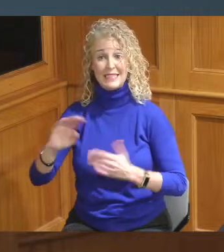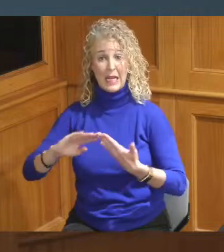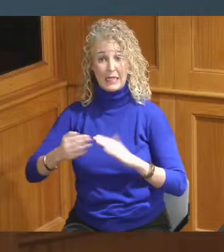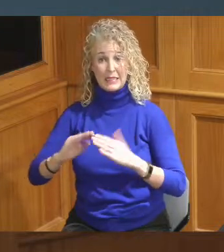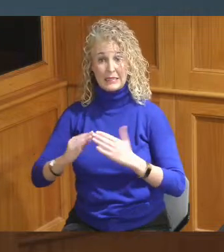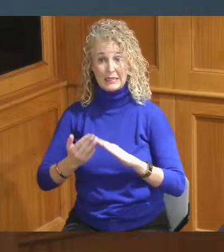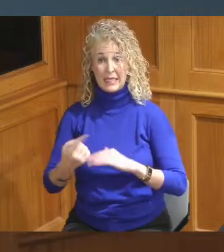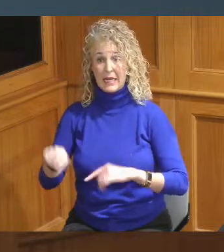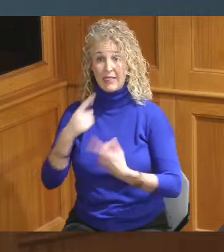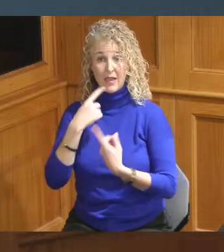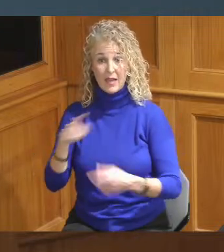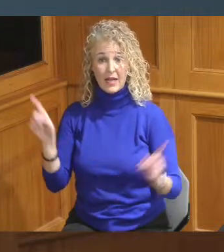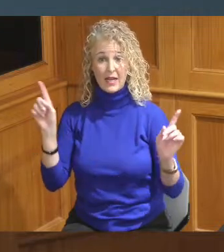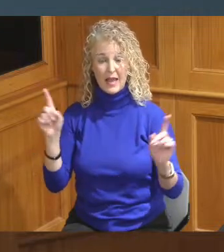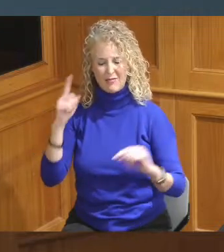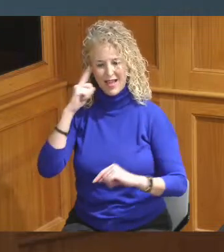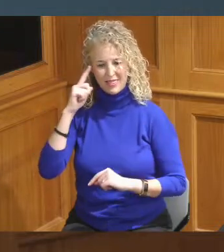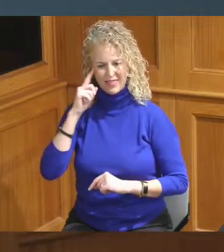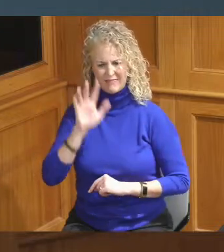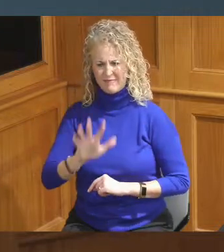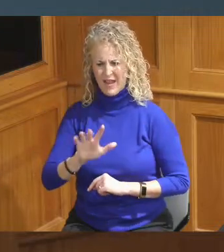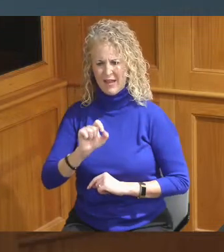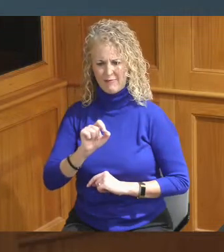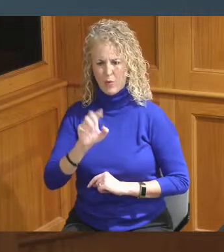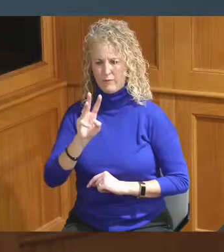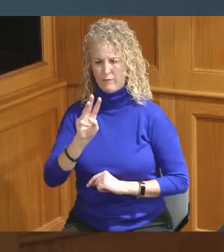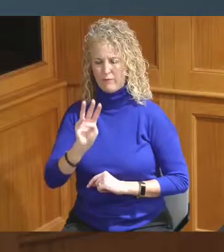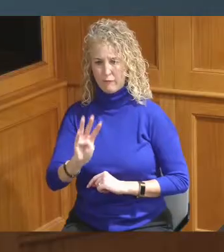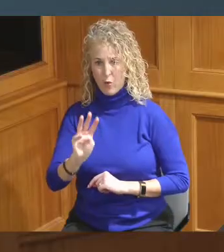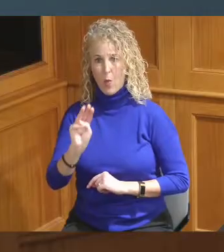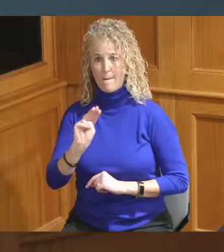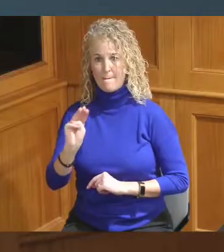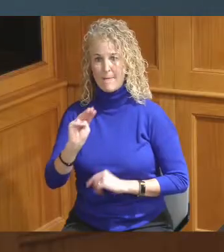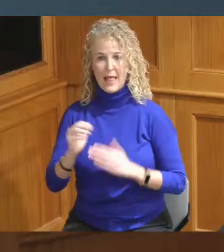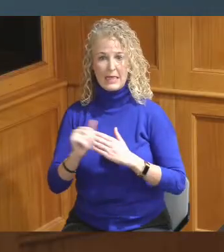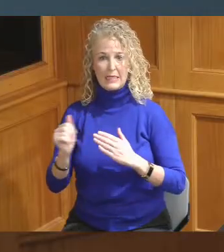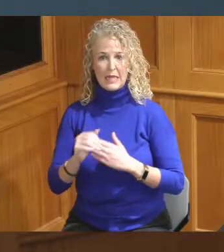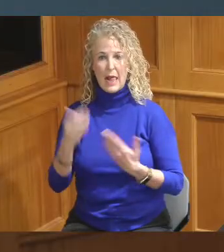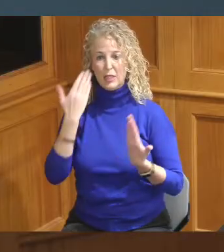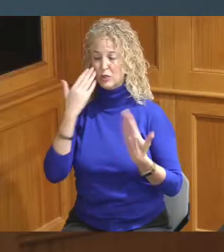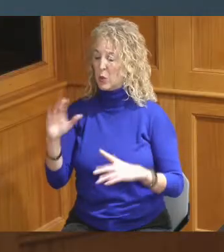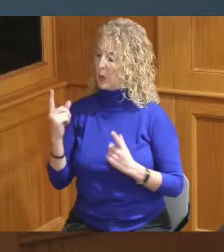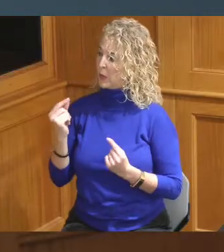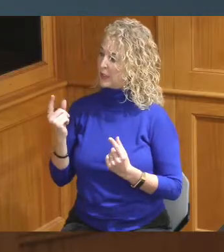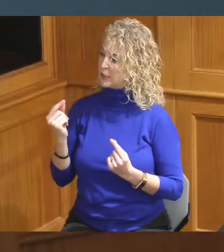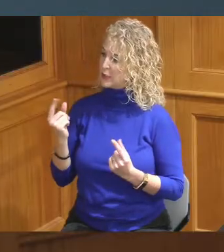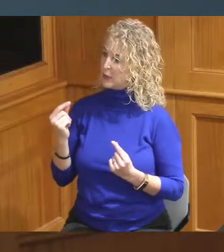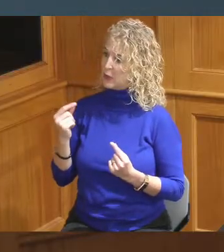were announcing they had like $5.4 million. They didn't know where to put it for youth and public